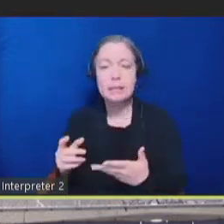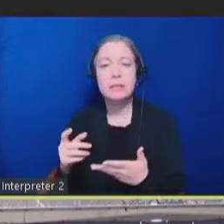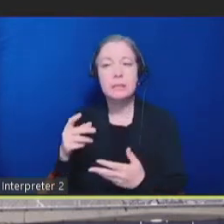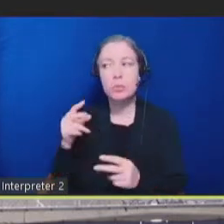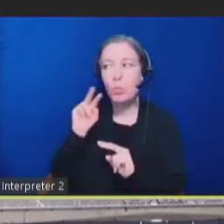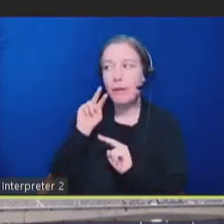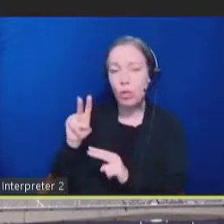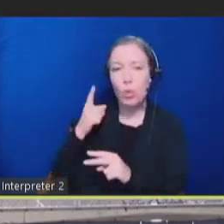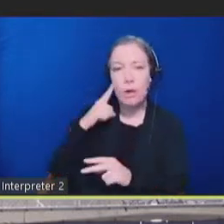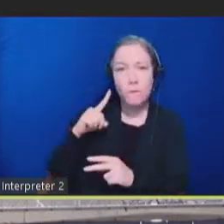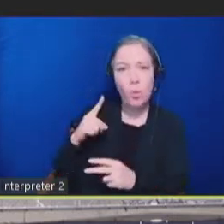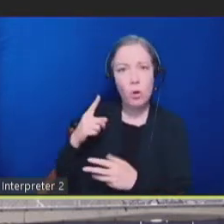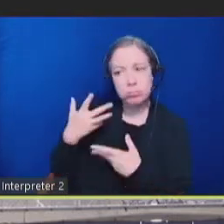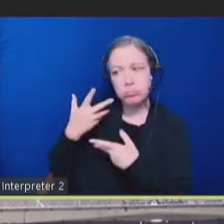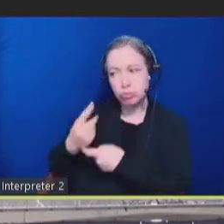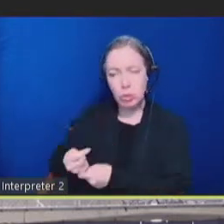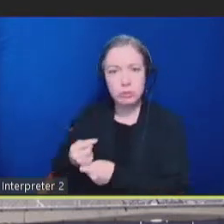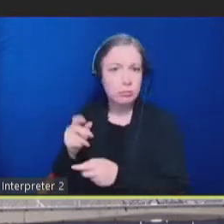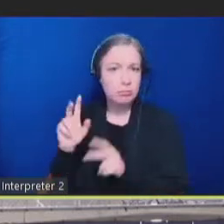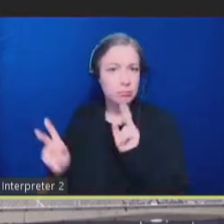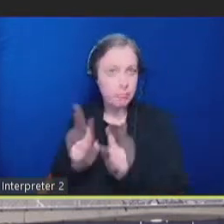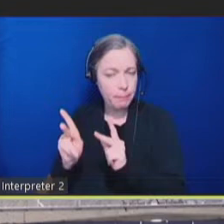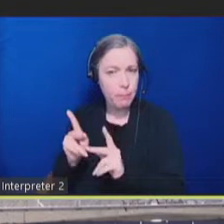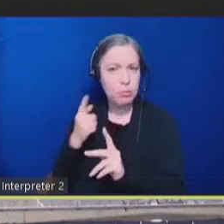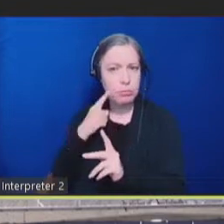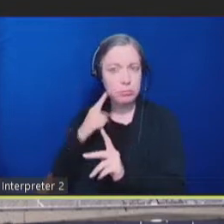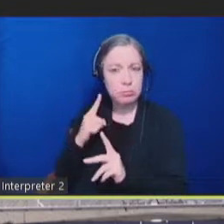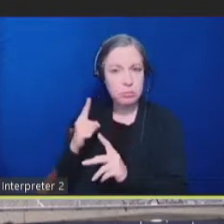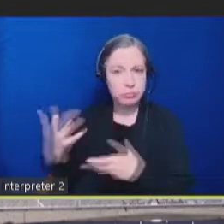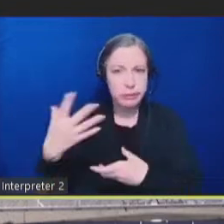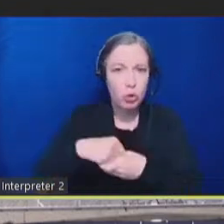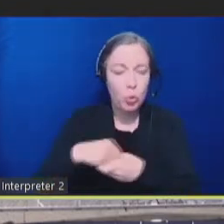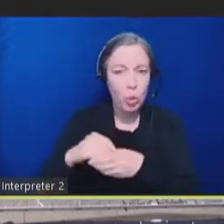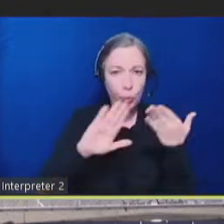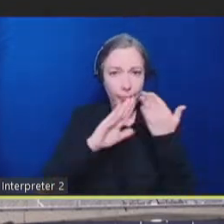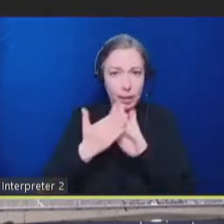Our speakers for this session include May Malik from the U.S. Department of